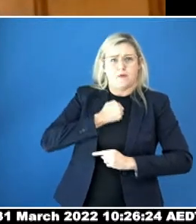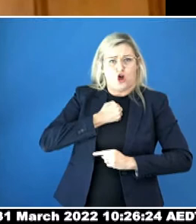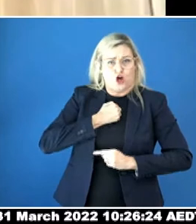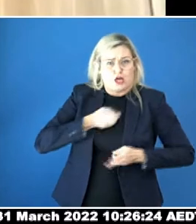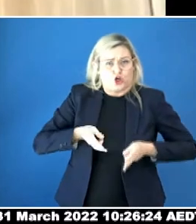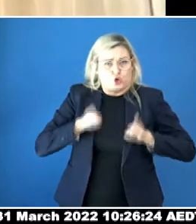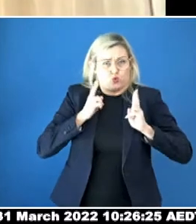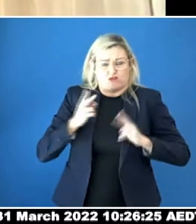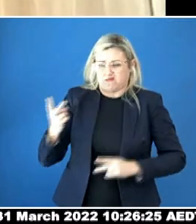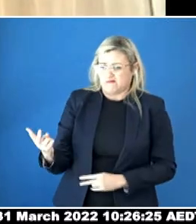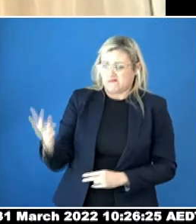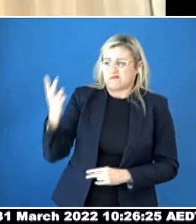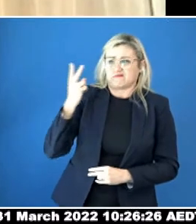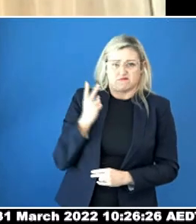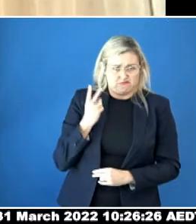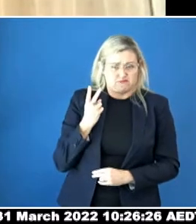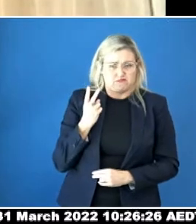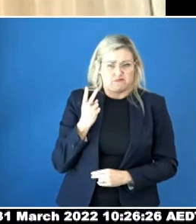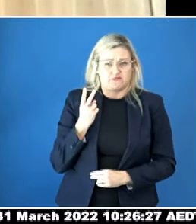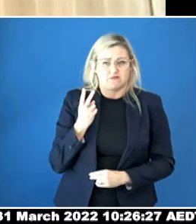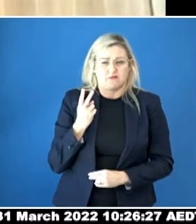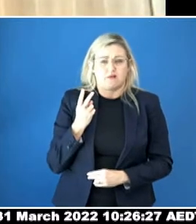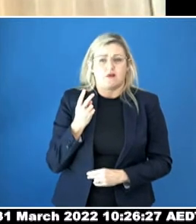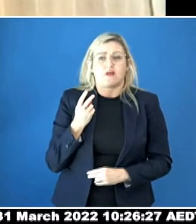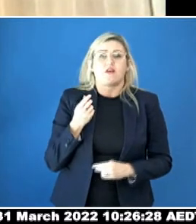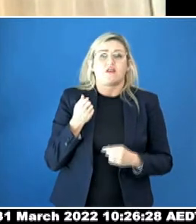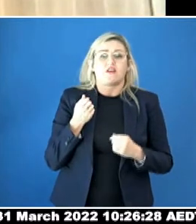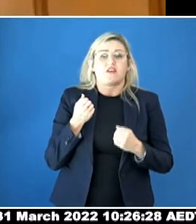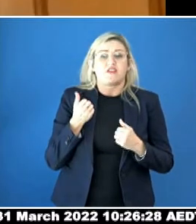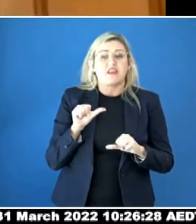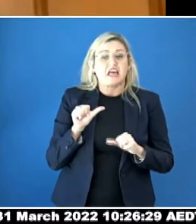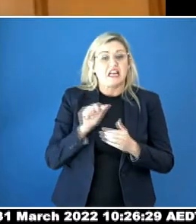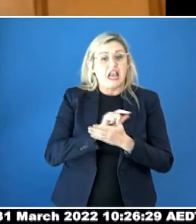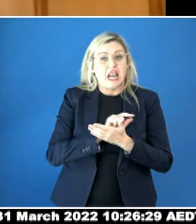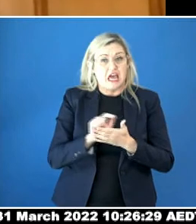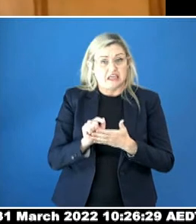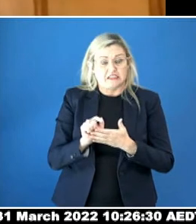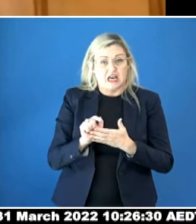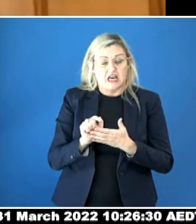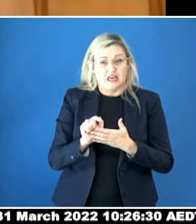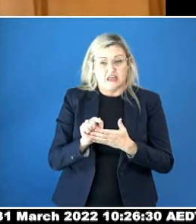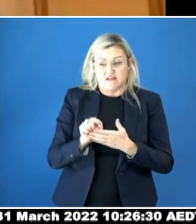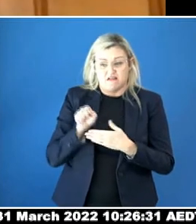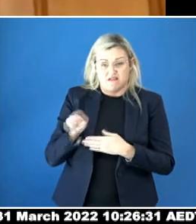unit, and then he went in jail.